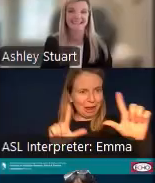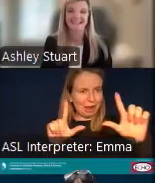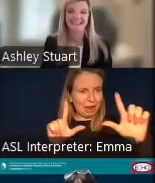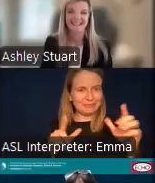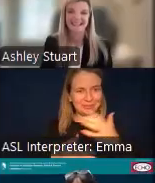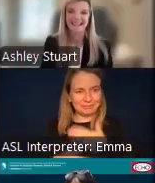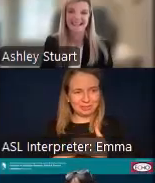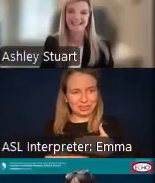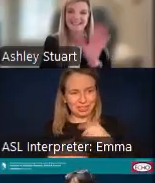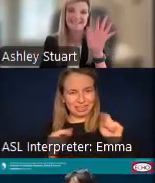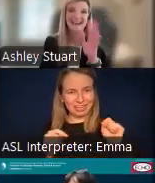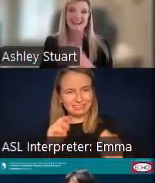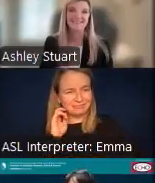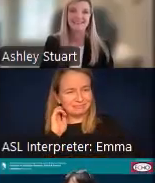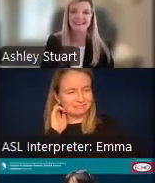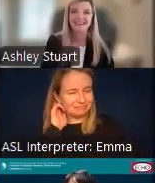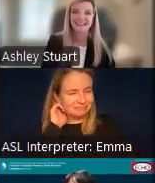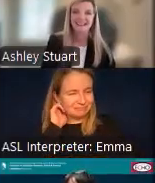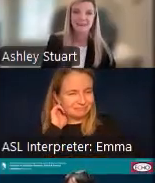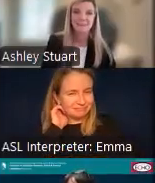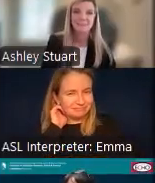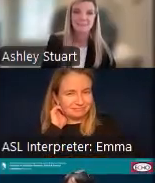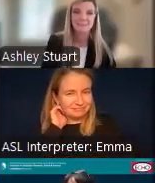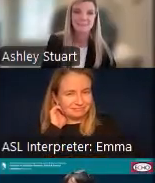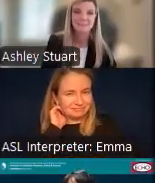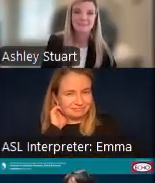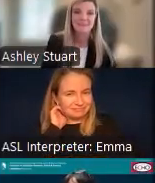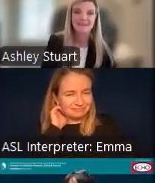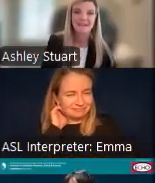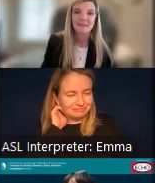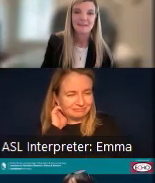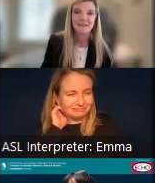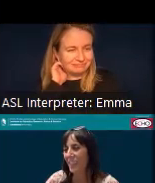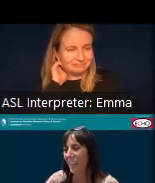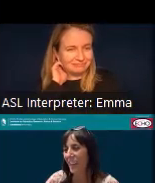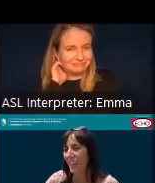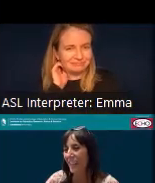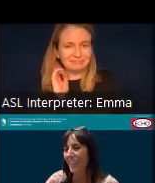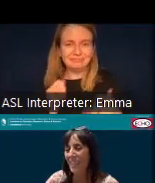Janel Preston: Hey. All right, we are going to move on to our case.